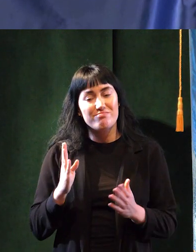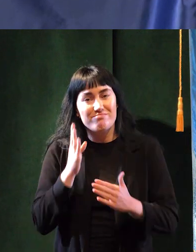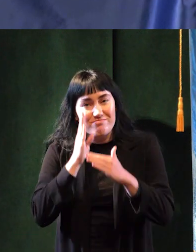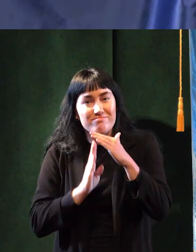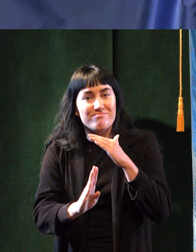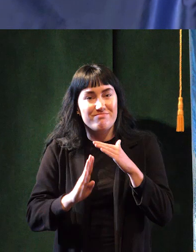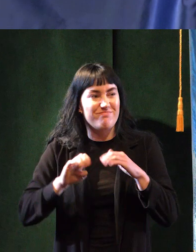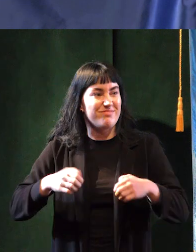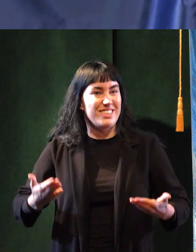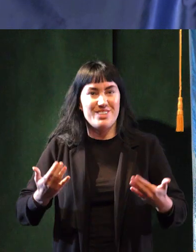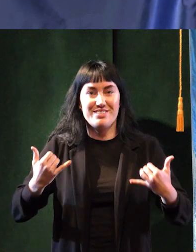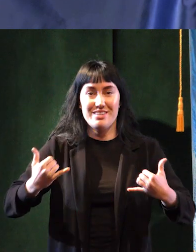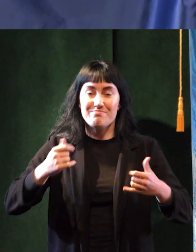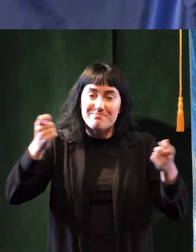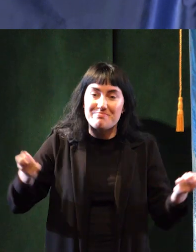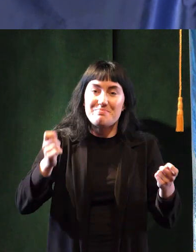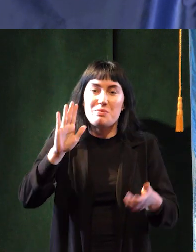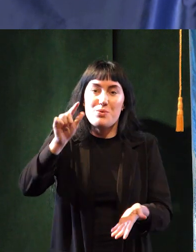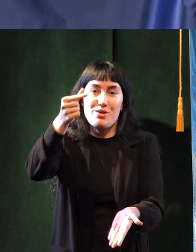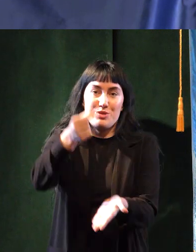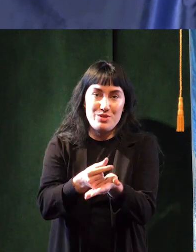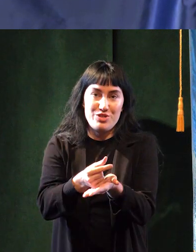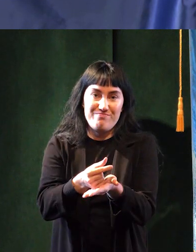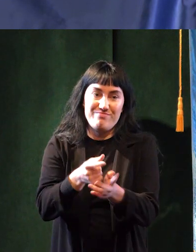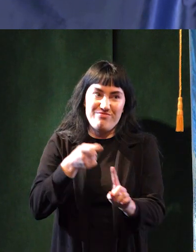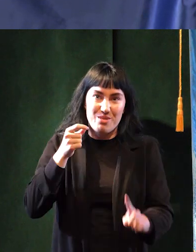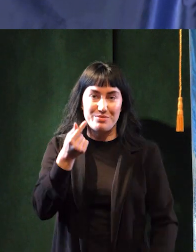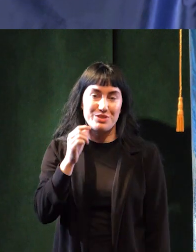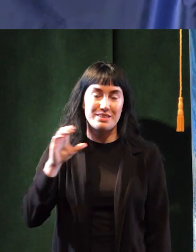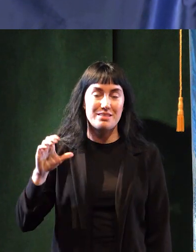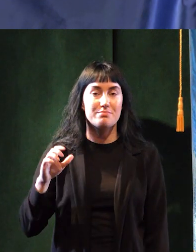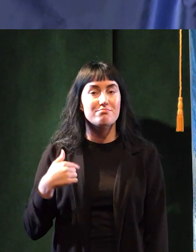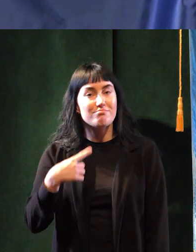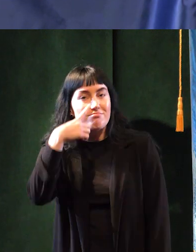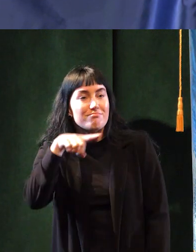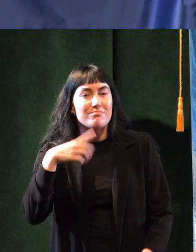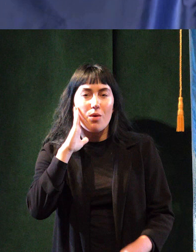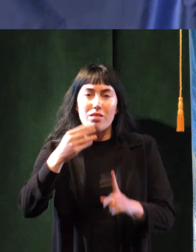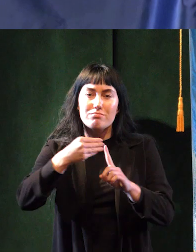celebrate your graduation from Genesee Community College if I may I'd like to